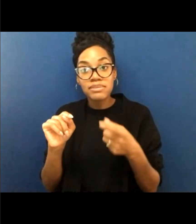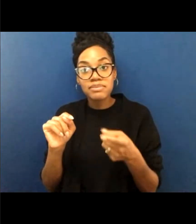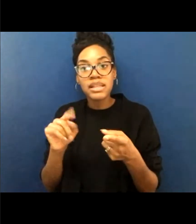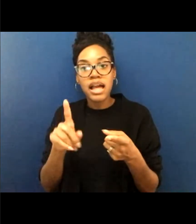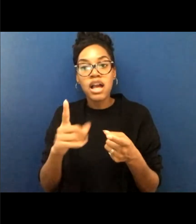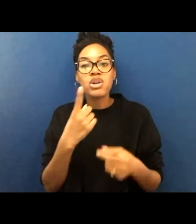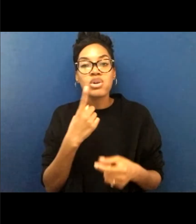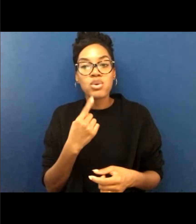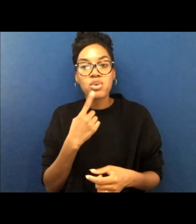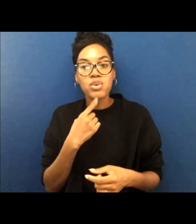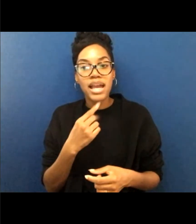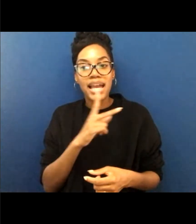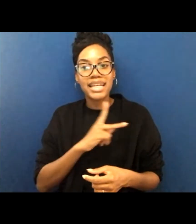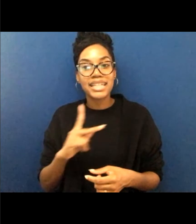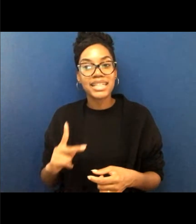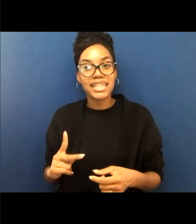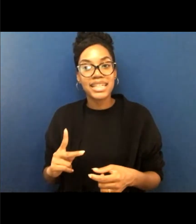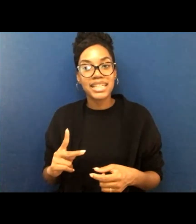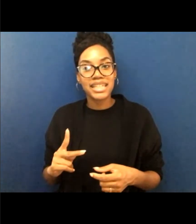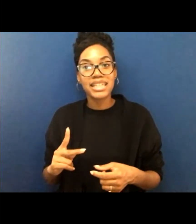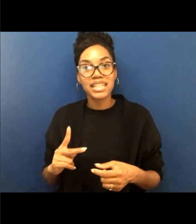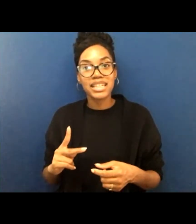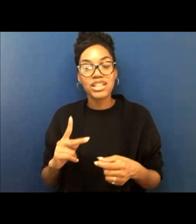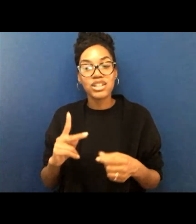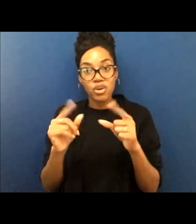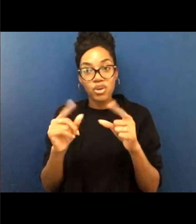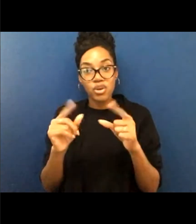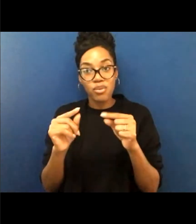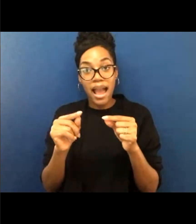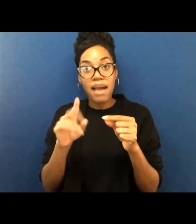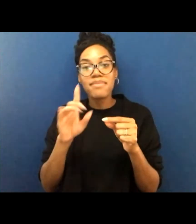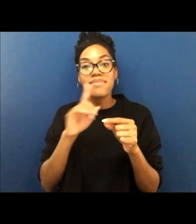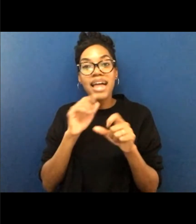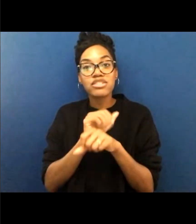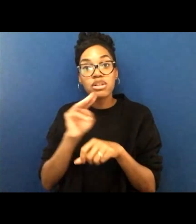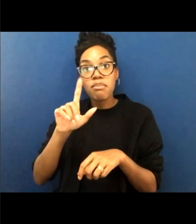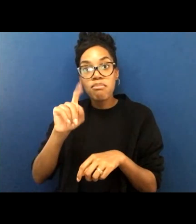that molted in our lab and left behind this molt. And you can hear how brittle it is, right?